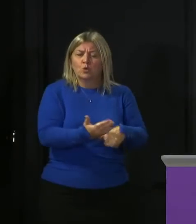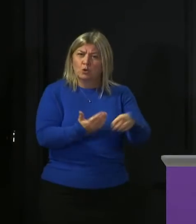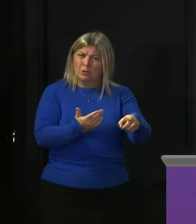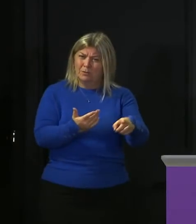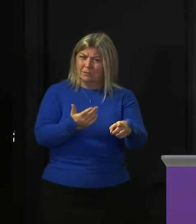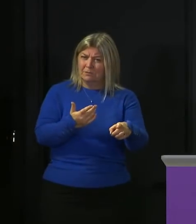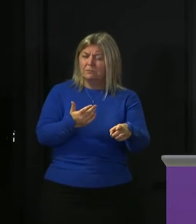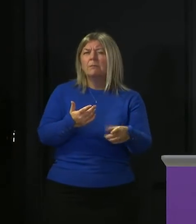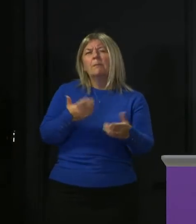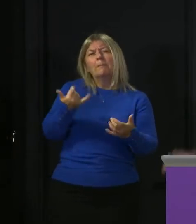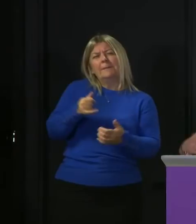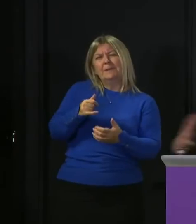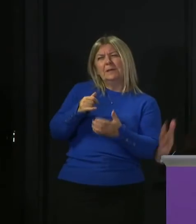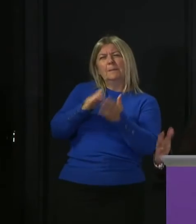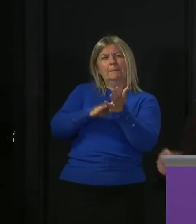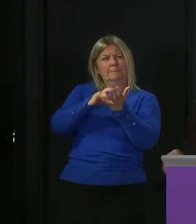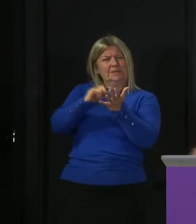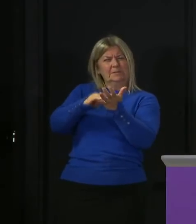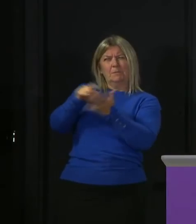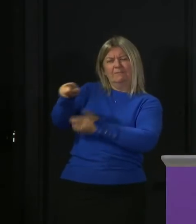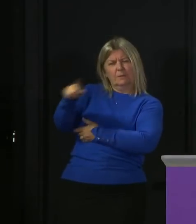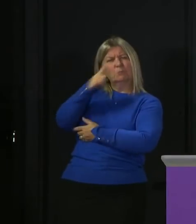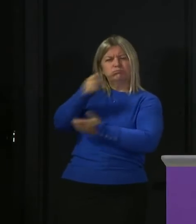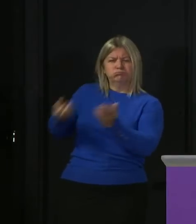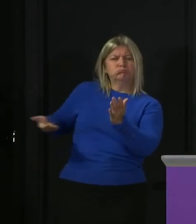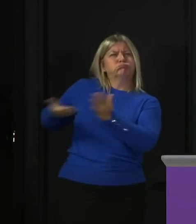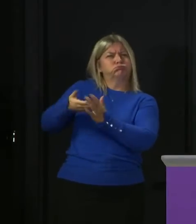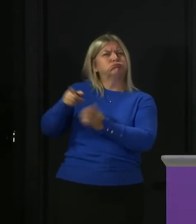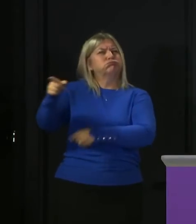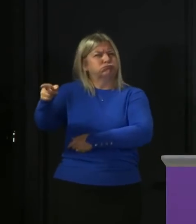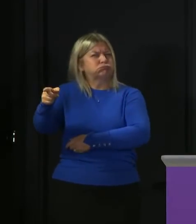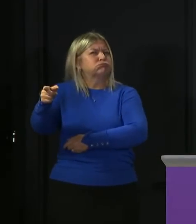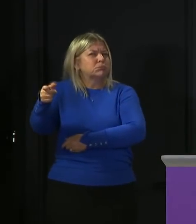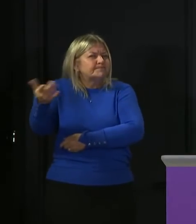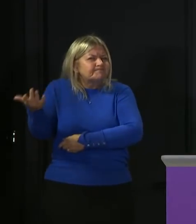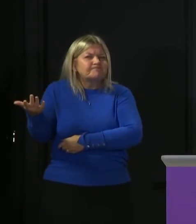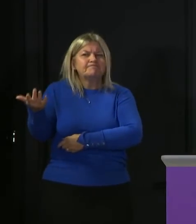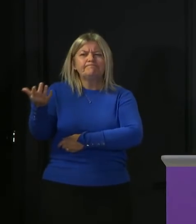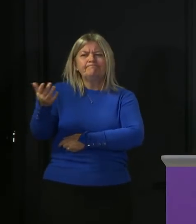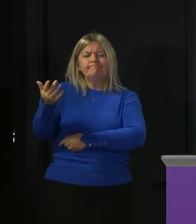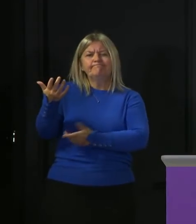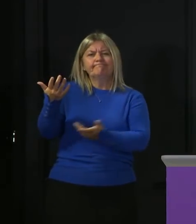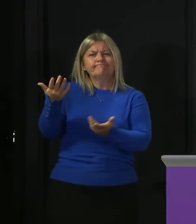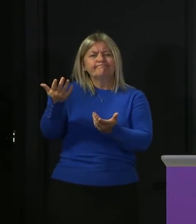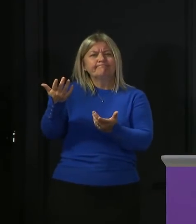about some of the work we do generally to try to make sure that the experiences and circumstances